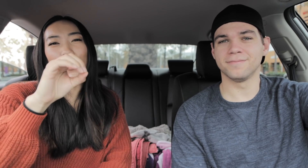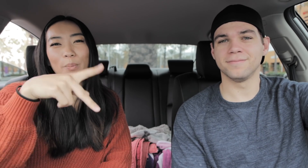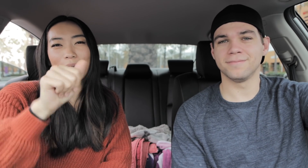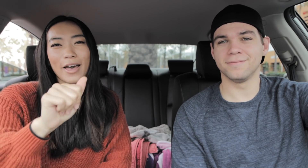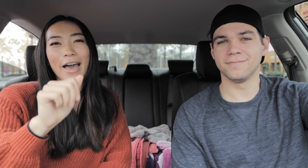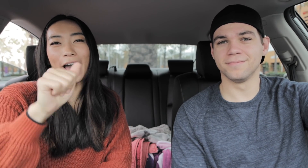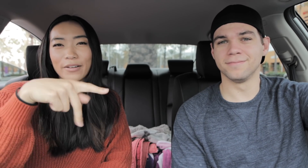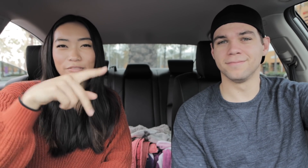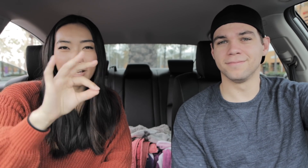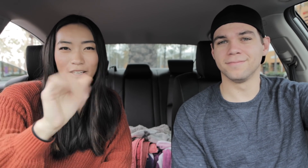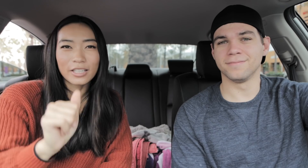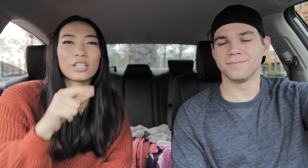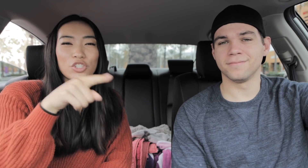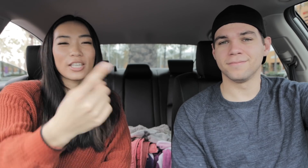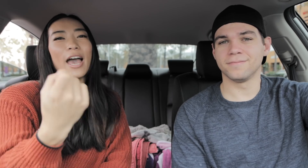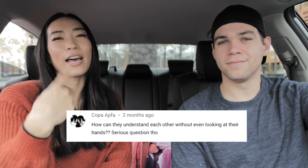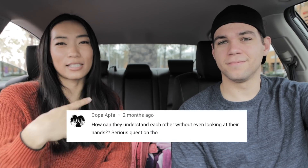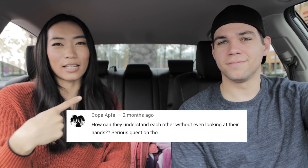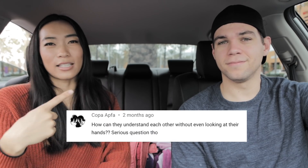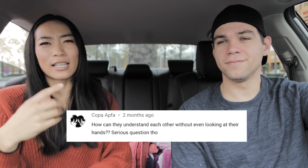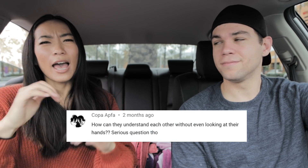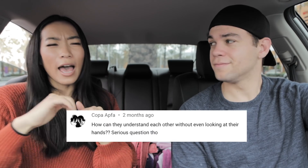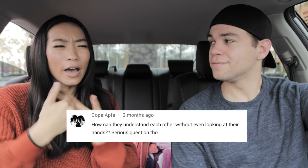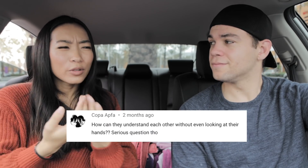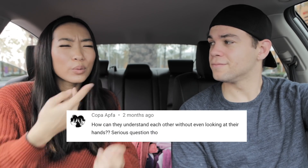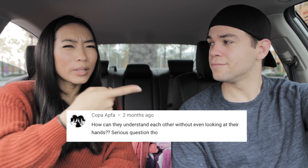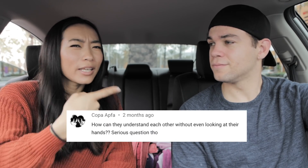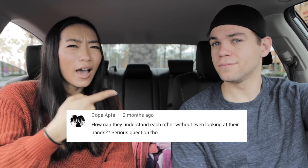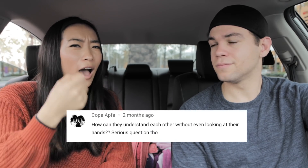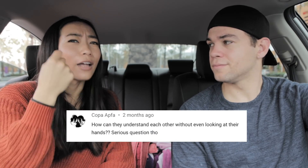Copa Apfa she asked us how do we